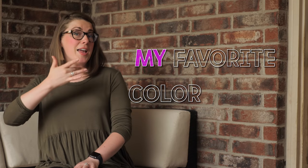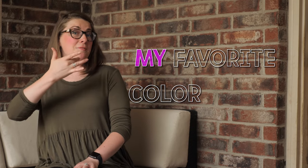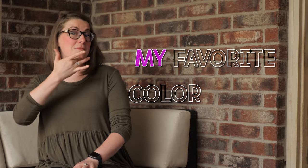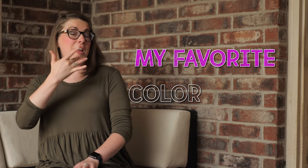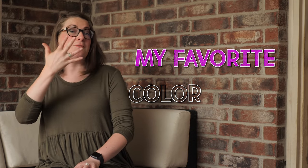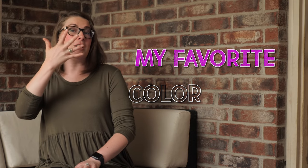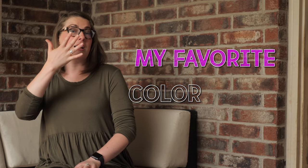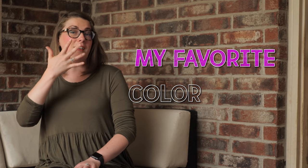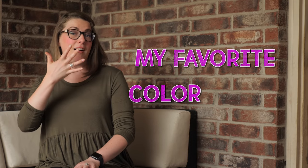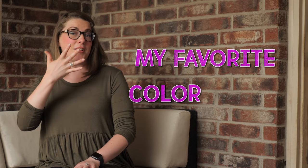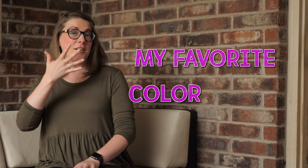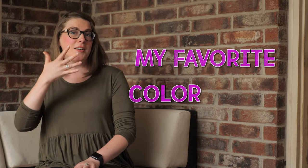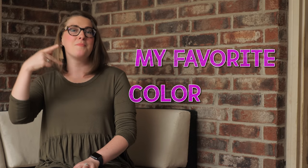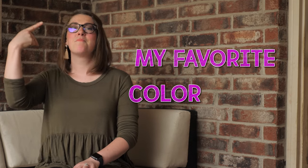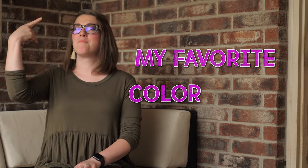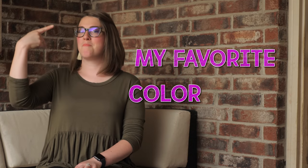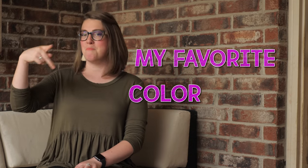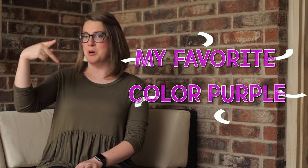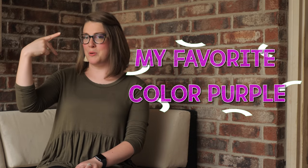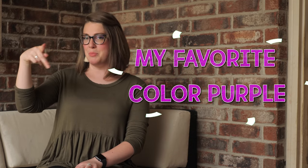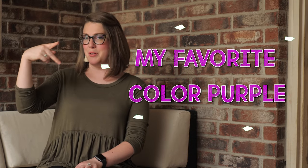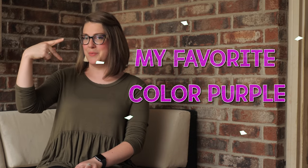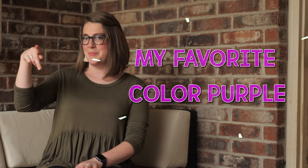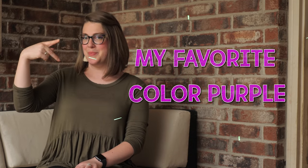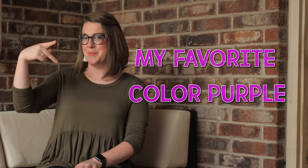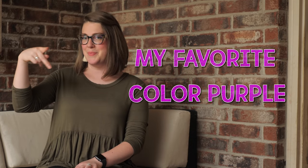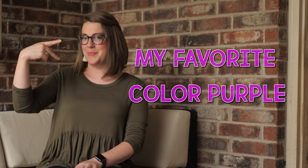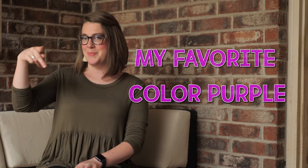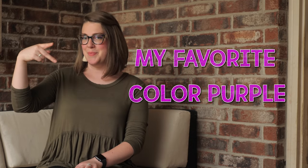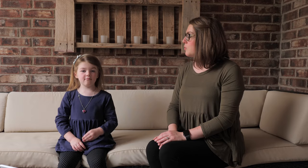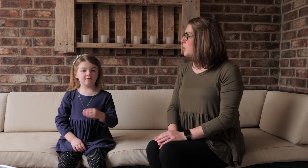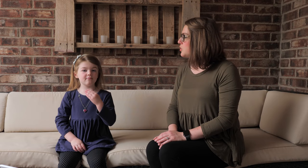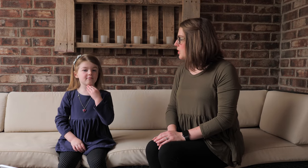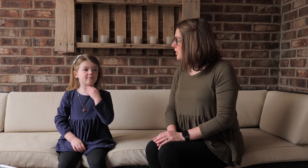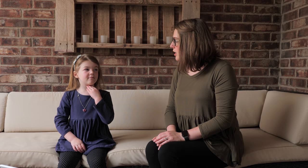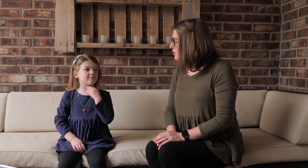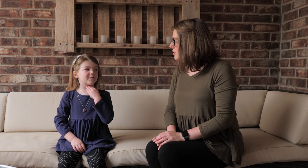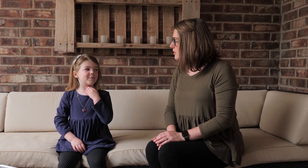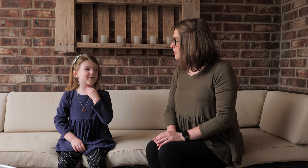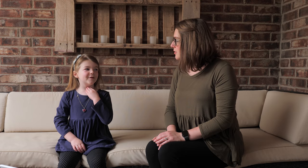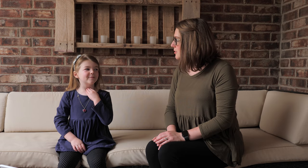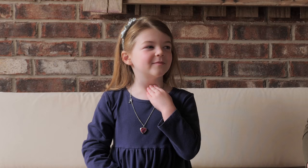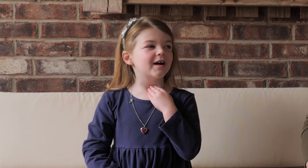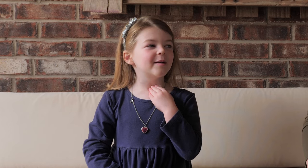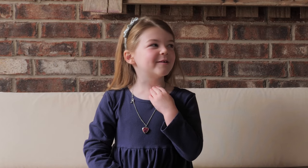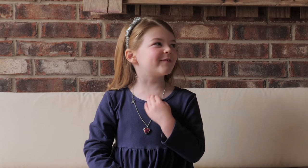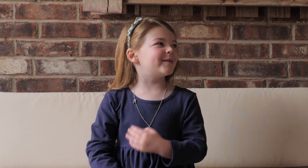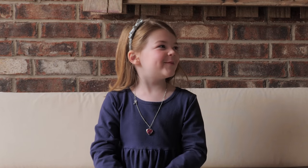MY FAVORITE COLOR PURPLE What's your favorite color?